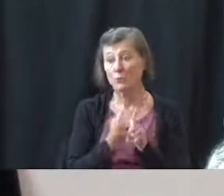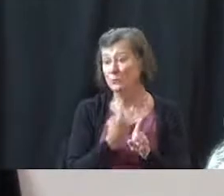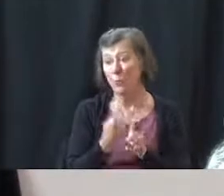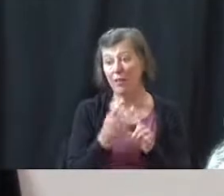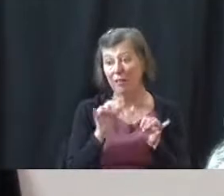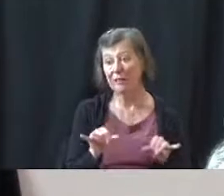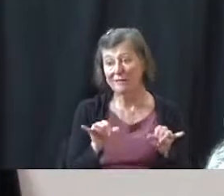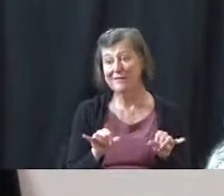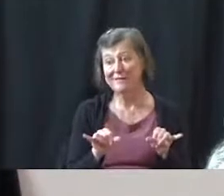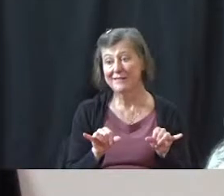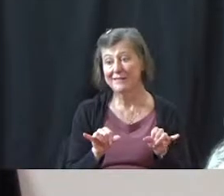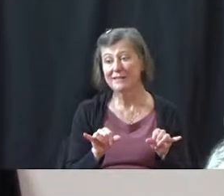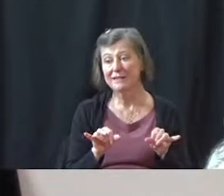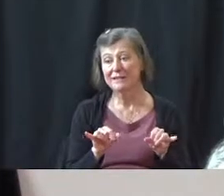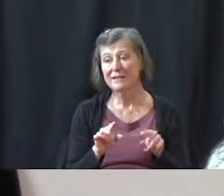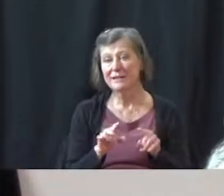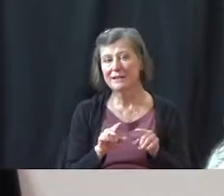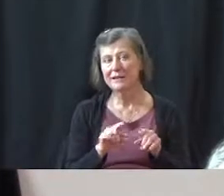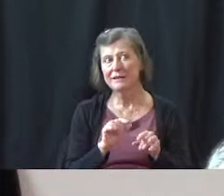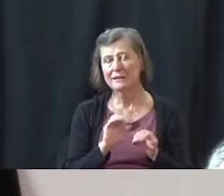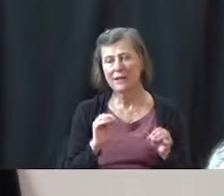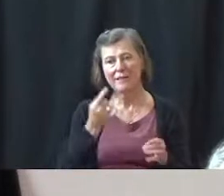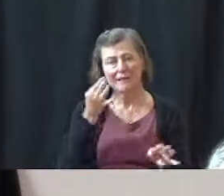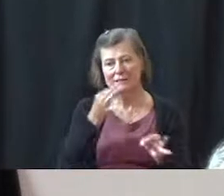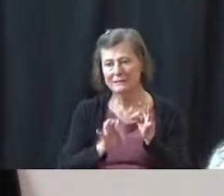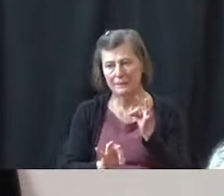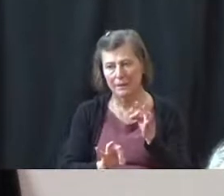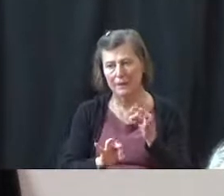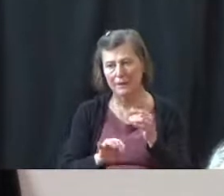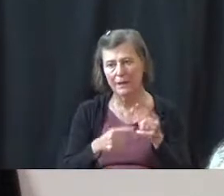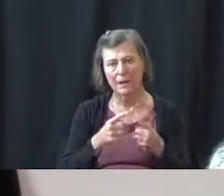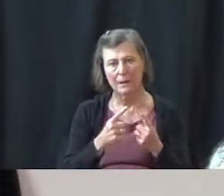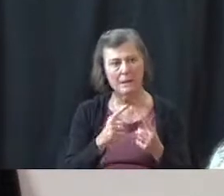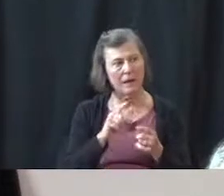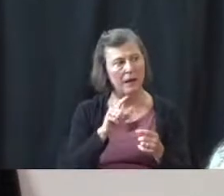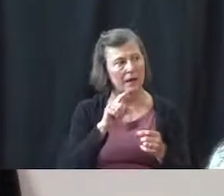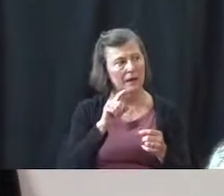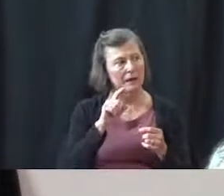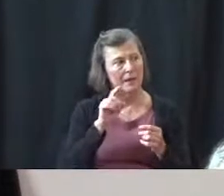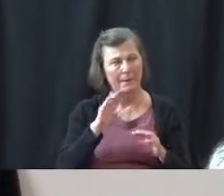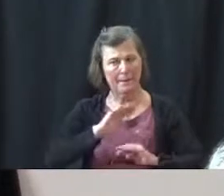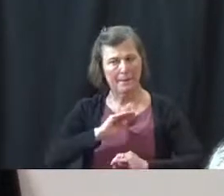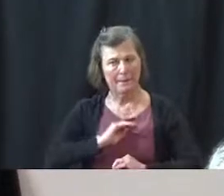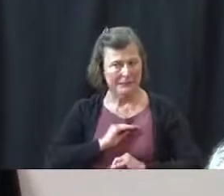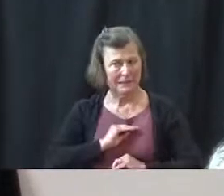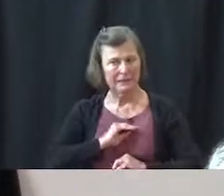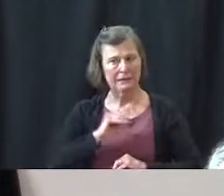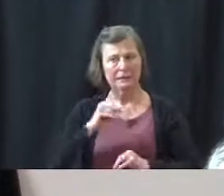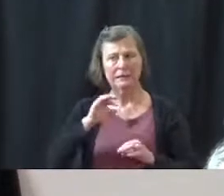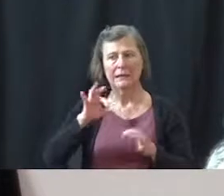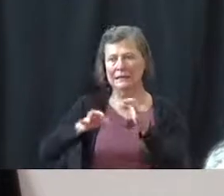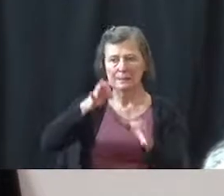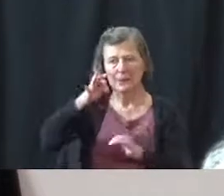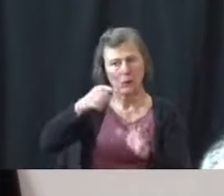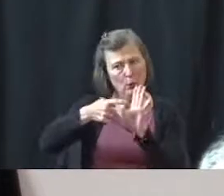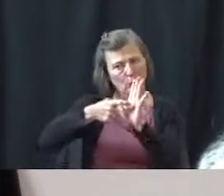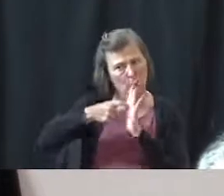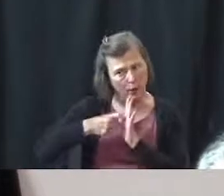But, there's nothing simple about meeting the horticultural, spiritual requirements that make this ritual truly meaningful.